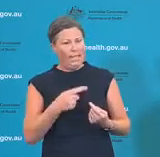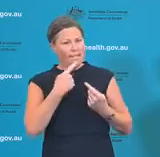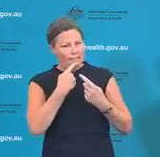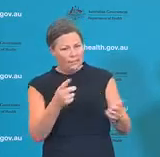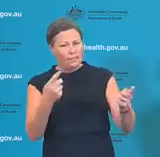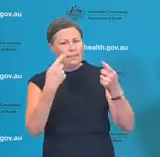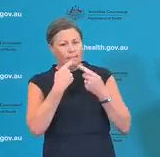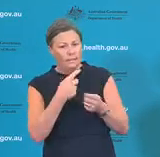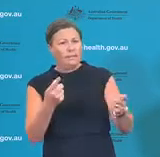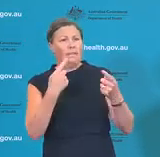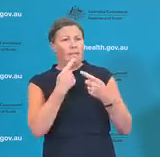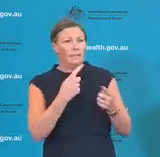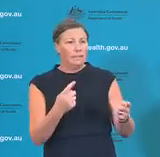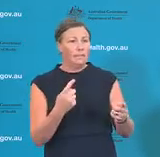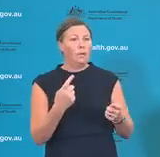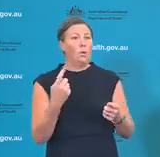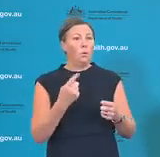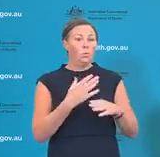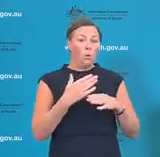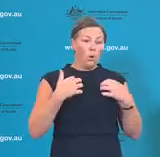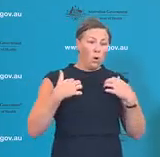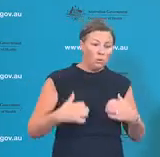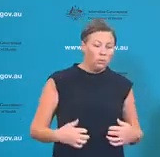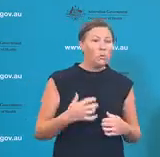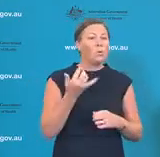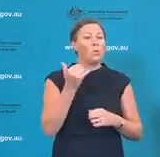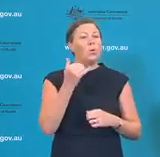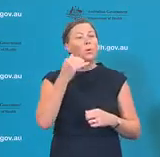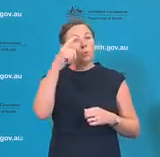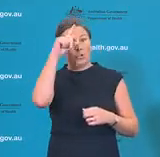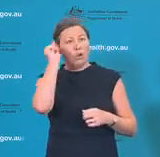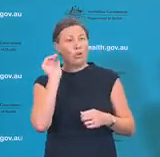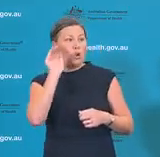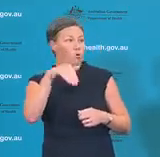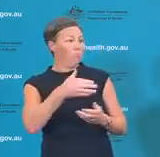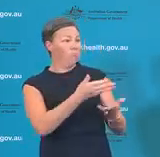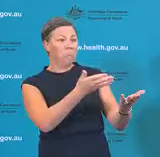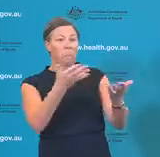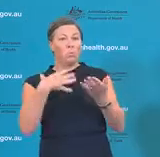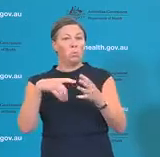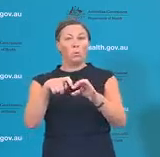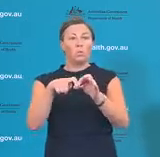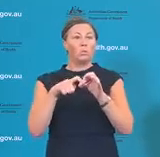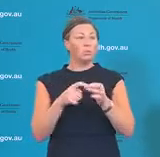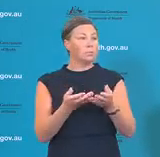workers and to our colleagues out in the community. I'm happy to take questions if there are questions.